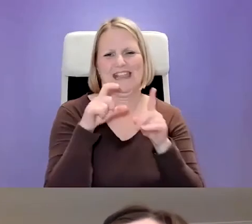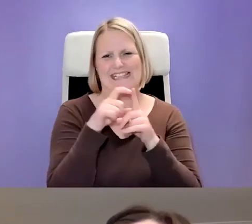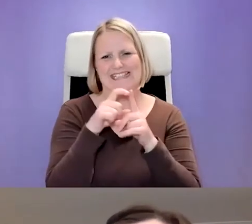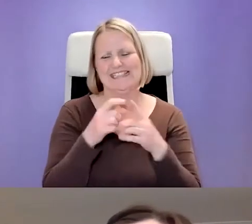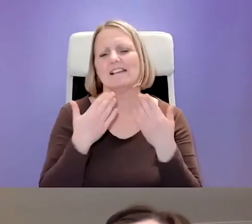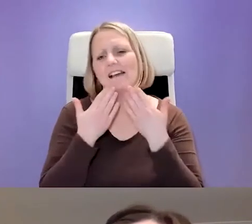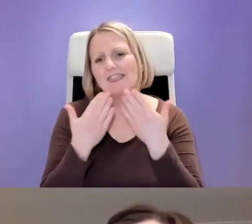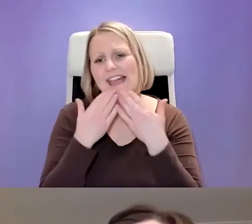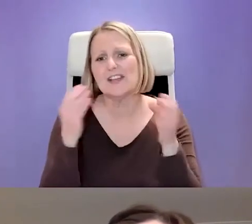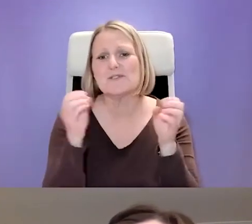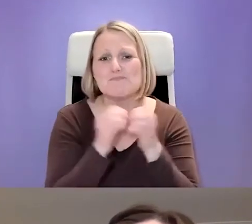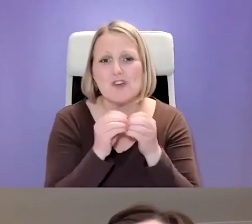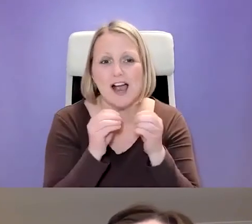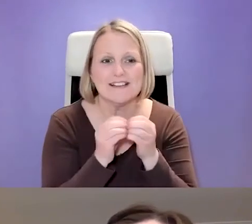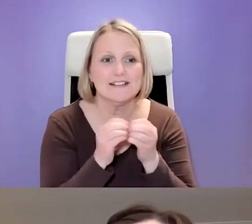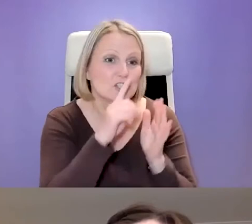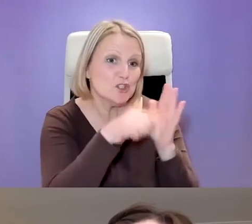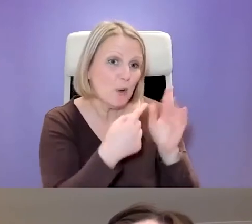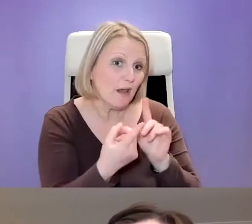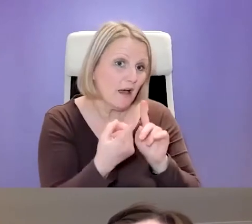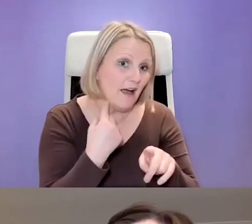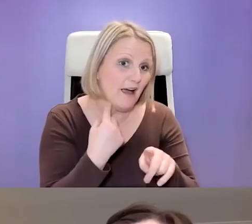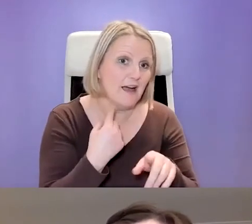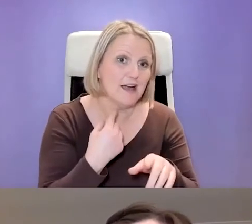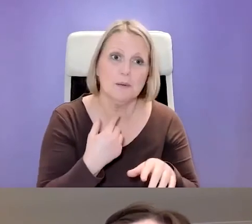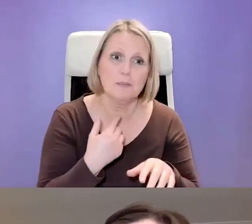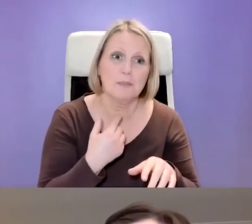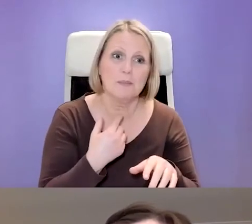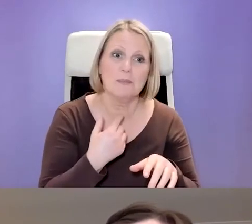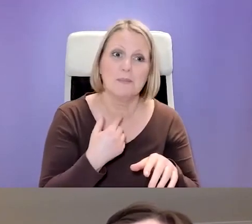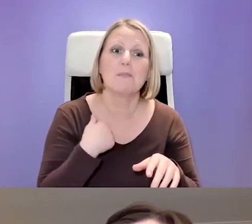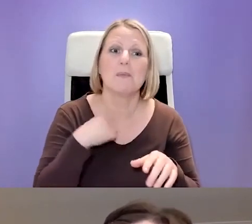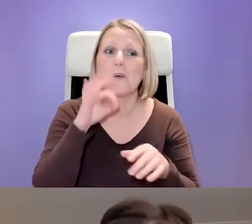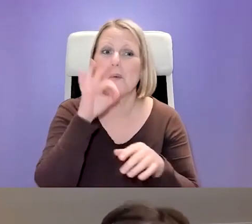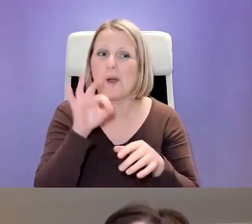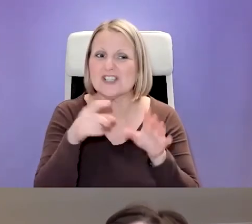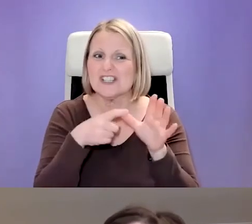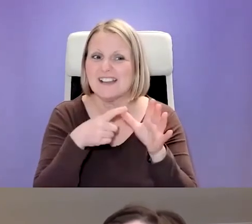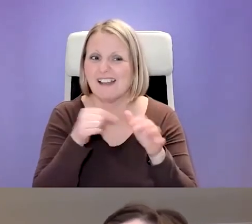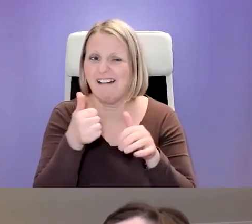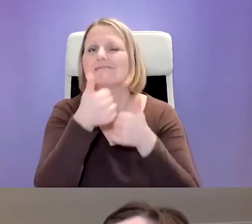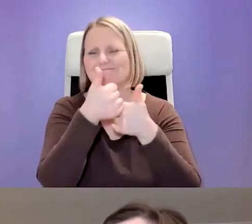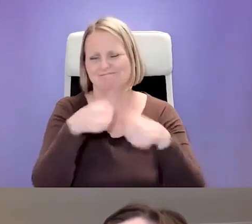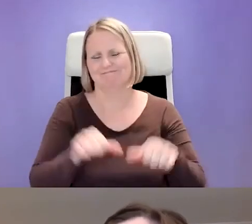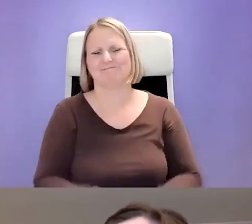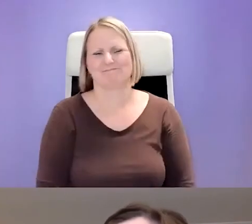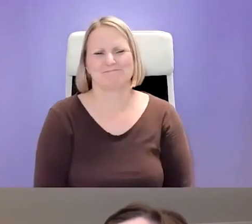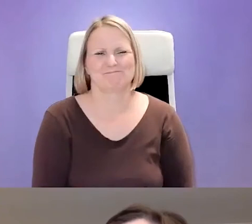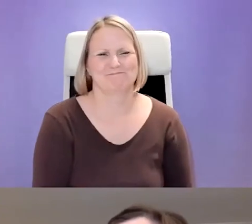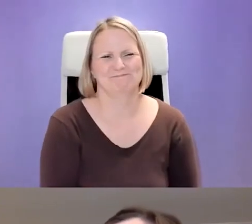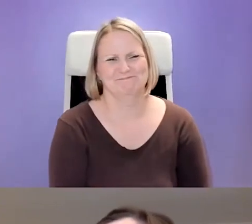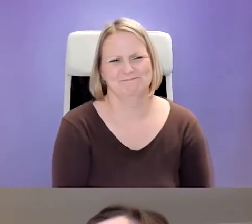Did you have anything in response to that Joanna, or are you happy for me to go to some Q&A?